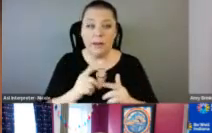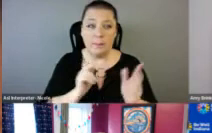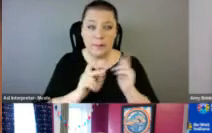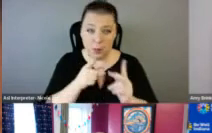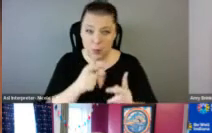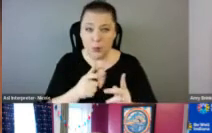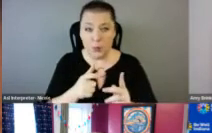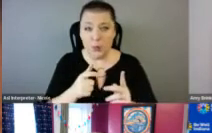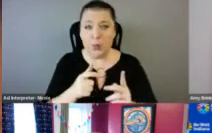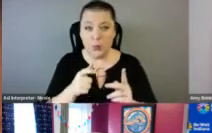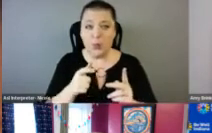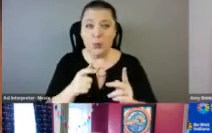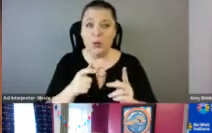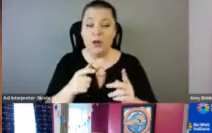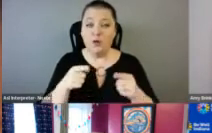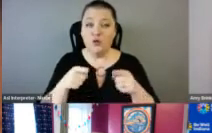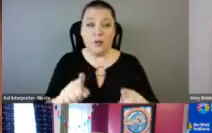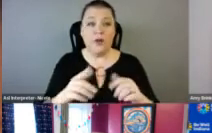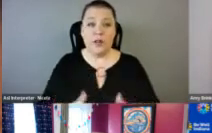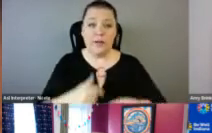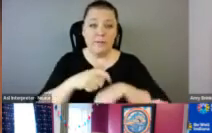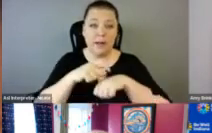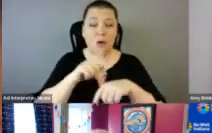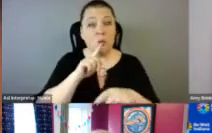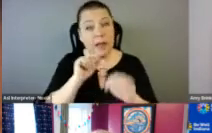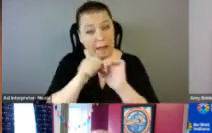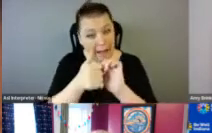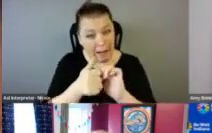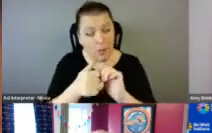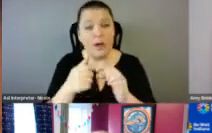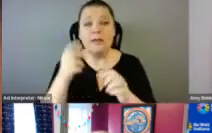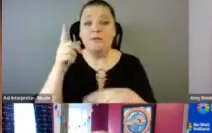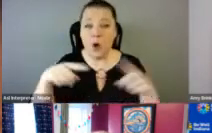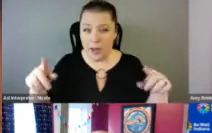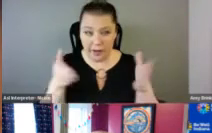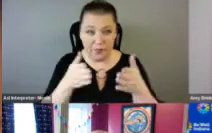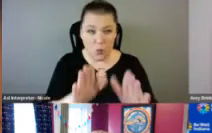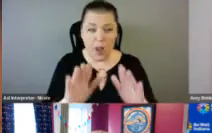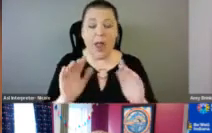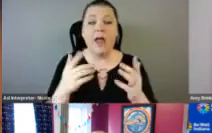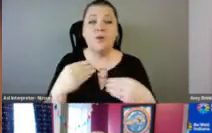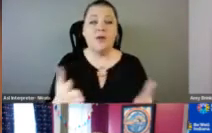across the lifespan. And we do that in a range of ways by providing webinars like this,